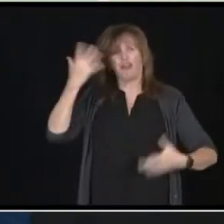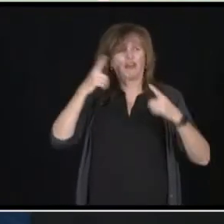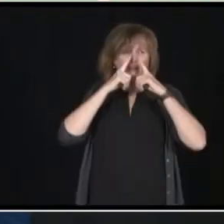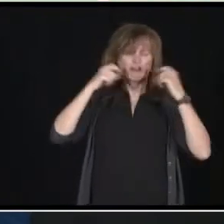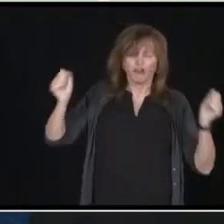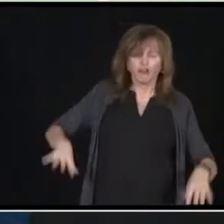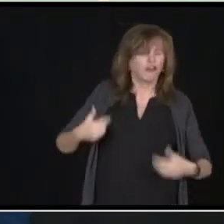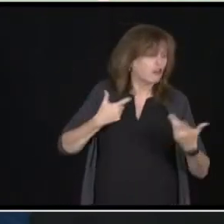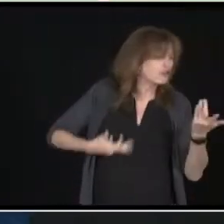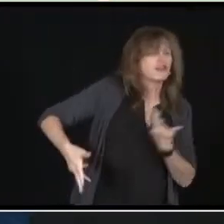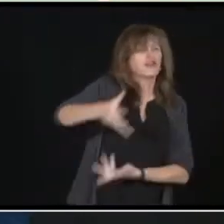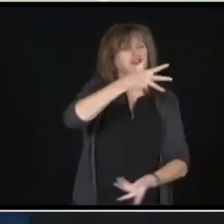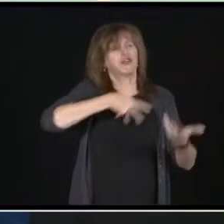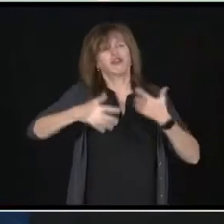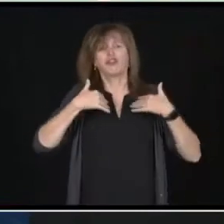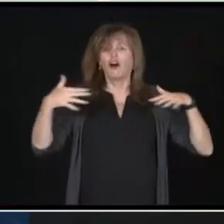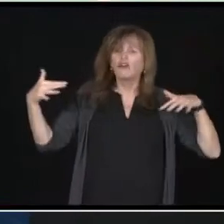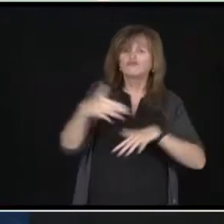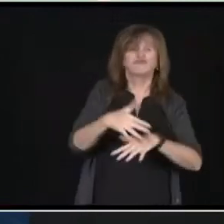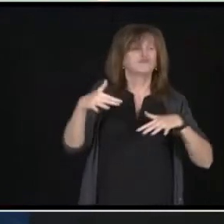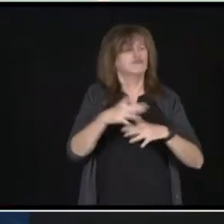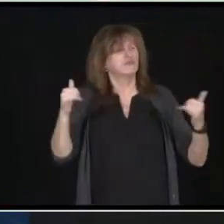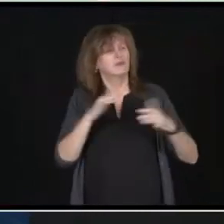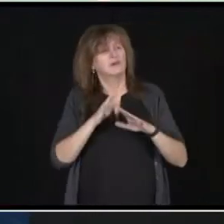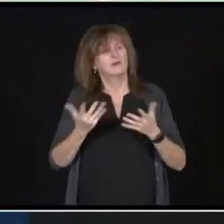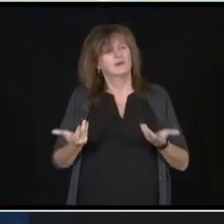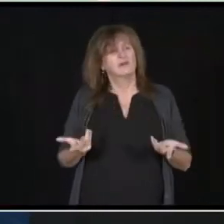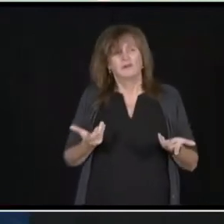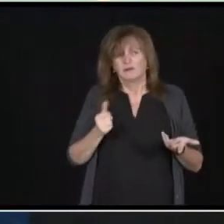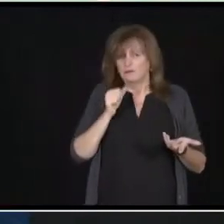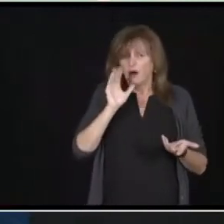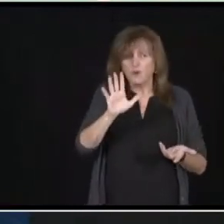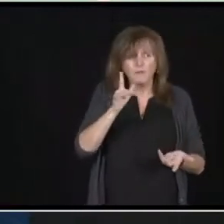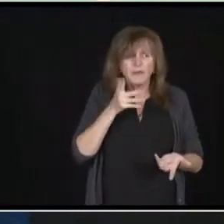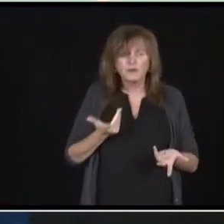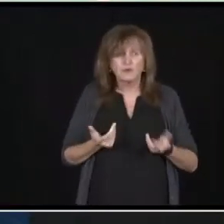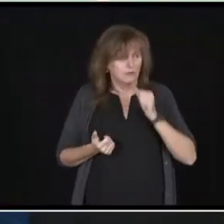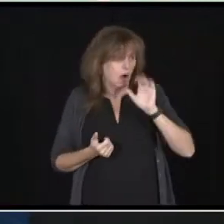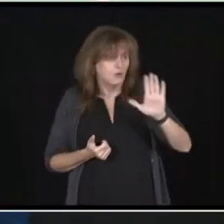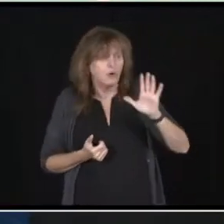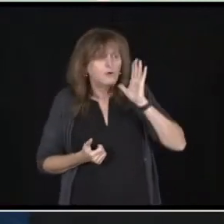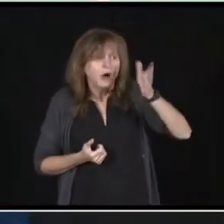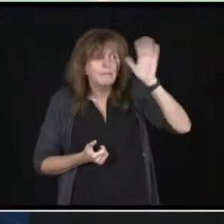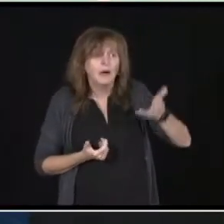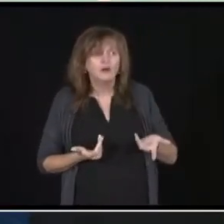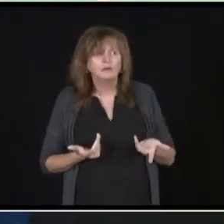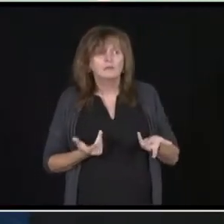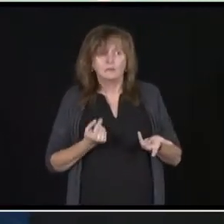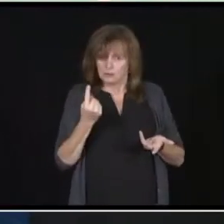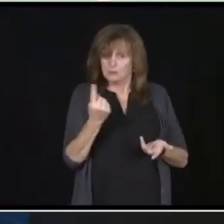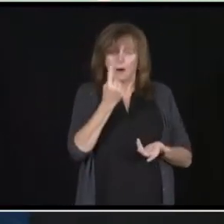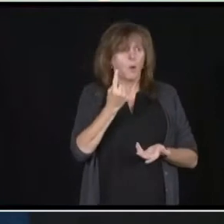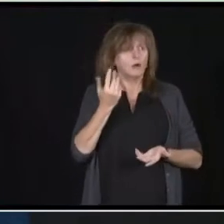consequences when people are running around not following the guidelines in the procedures, the consequences may not be your mother, they may